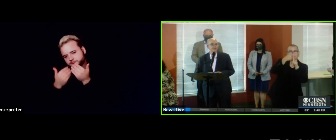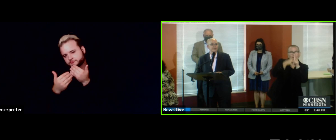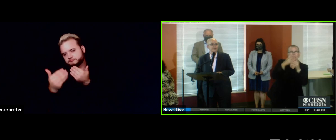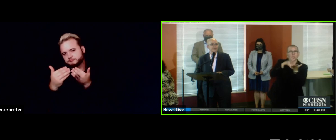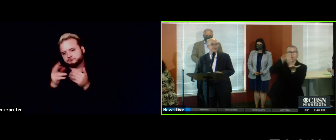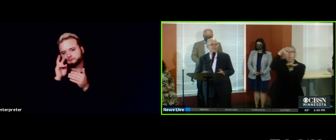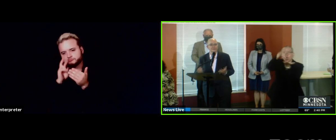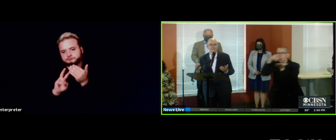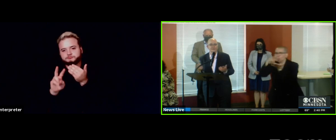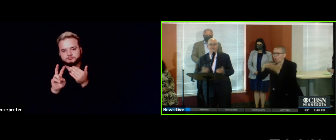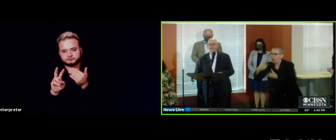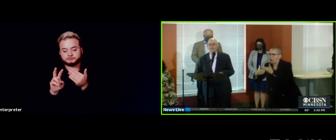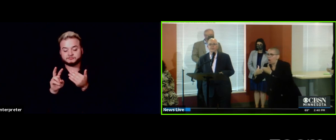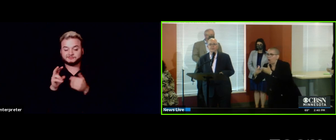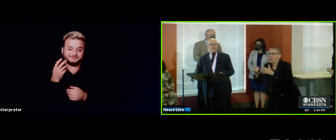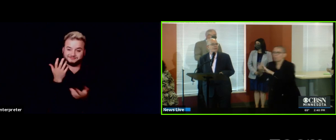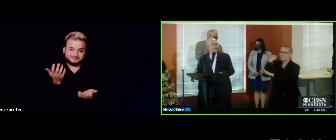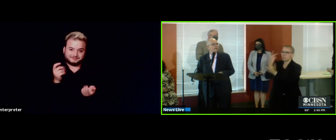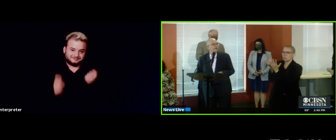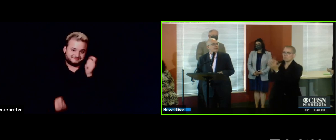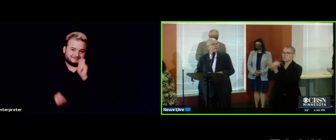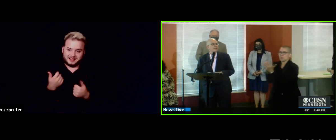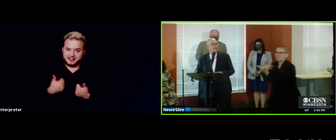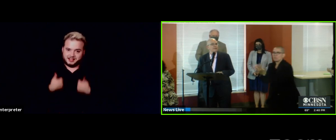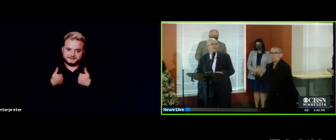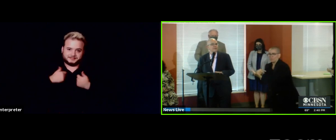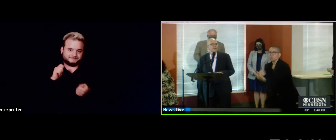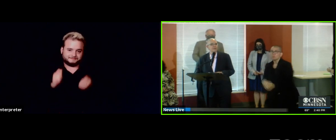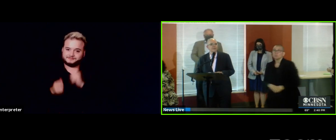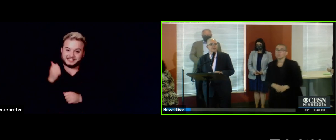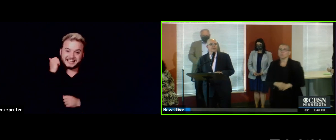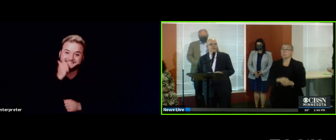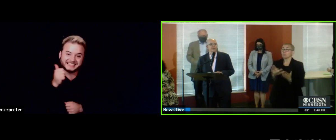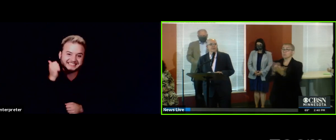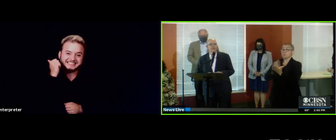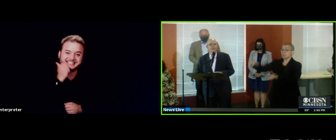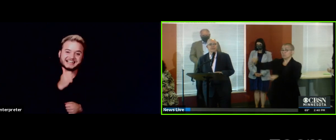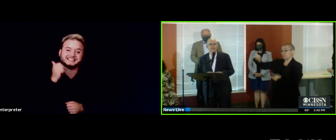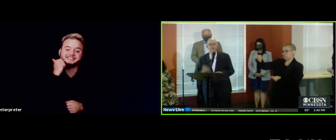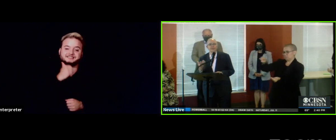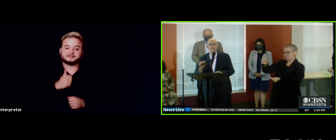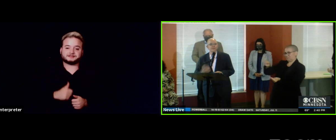that lasted for more than 72 hours and so we will learn as we go and that's our commitment